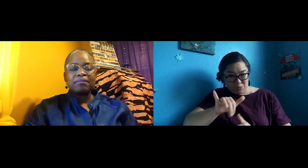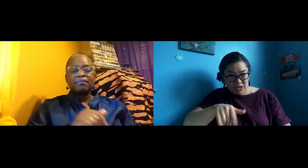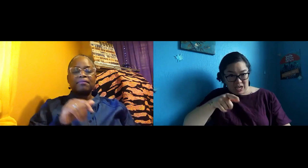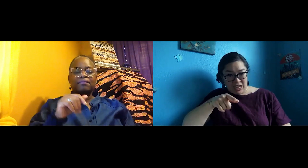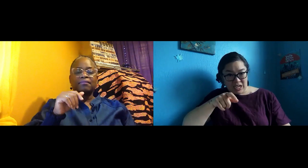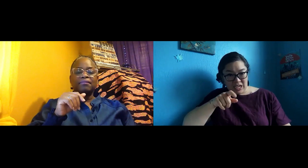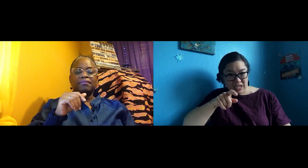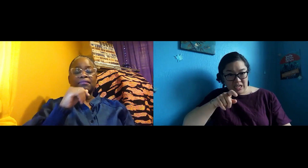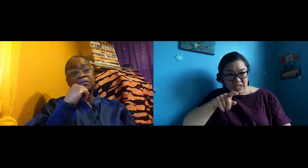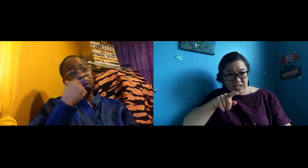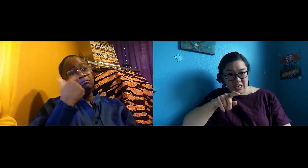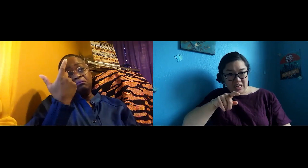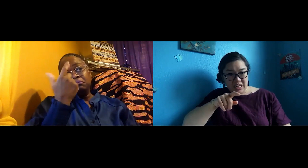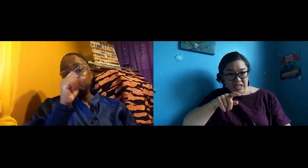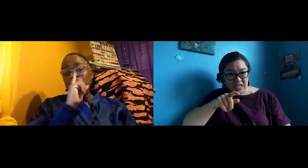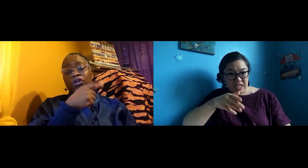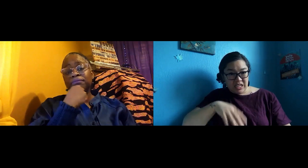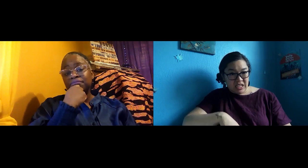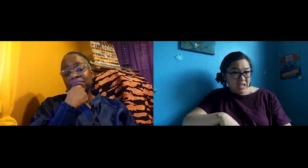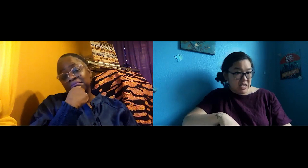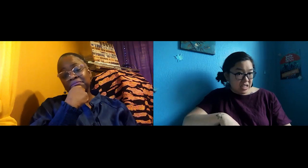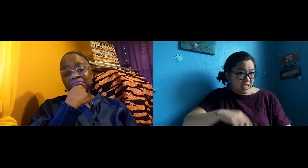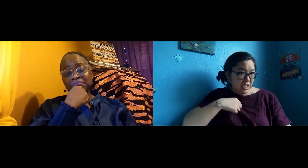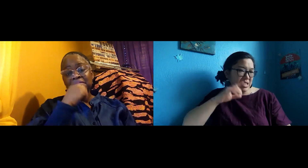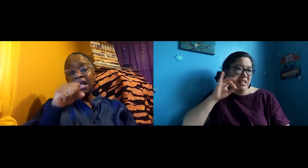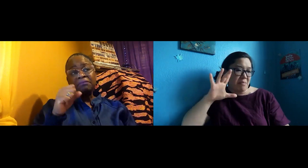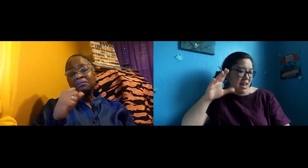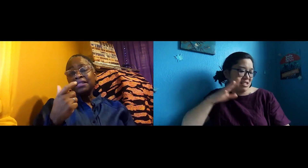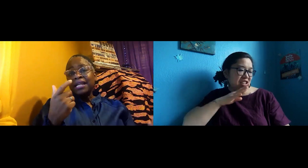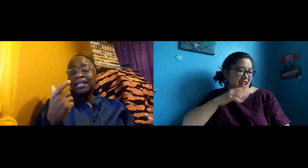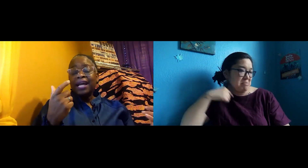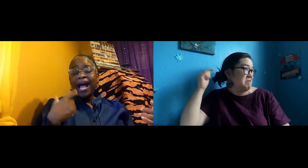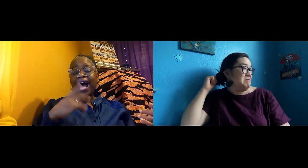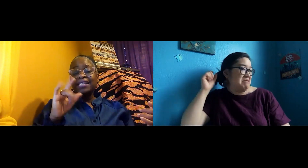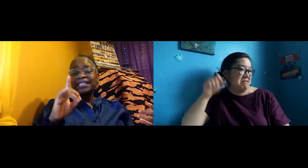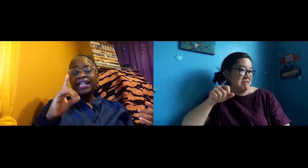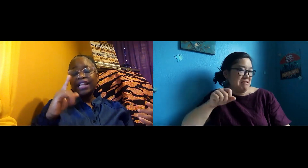would you be willing to do that? Yes, sure. Well, Deaf Spotlight will keep that in mind. I